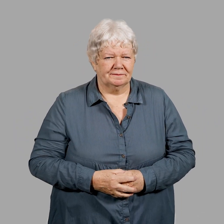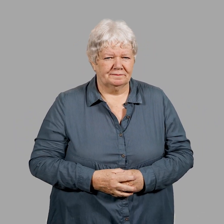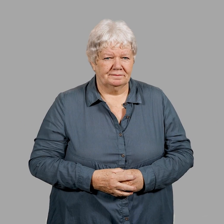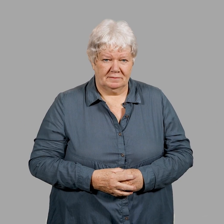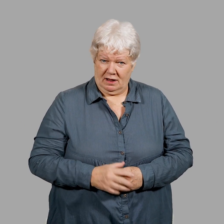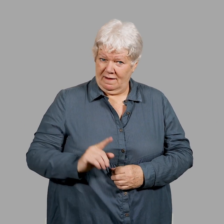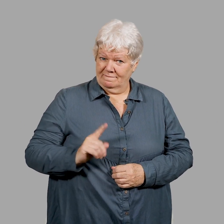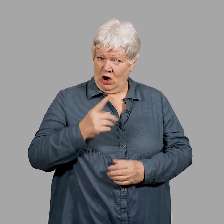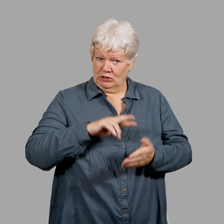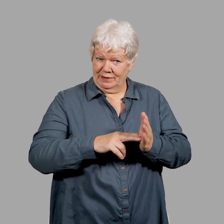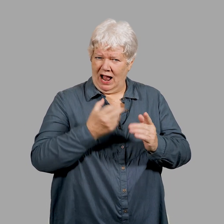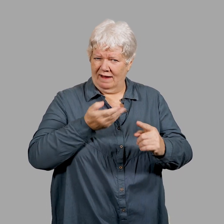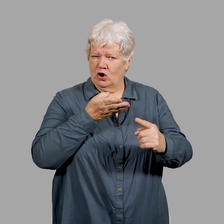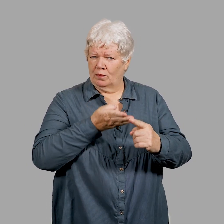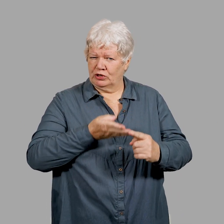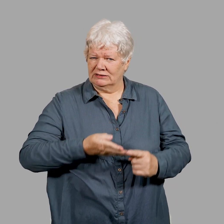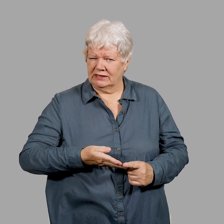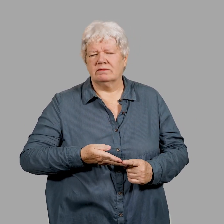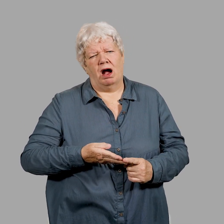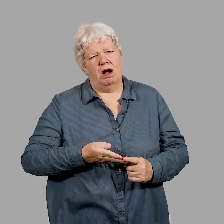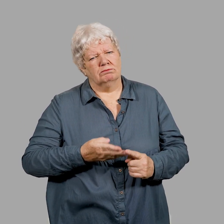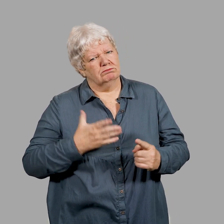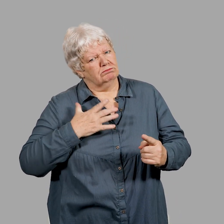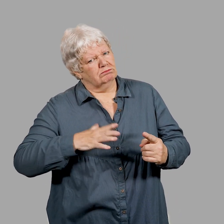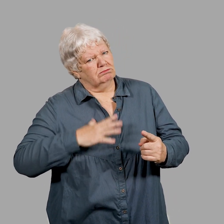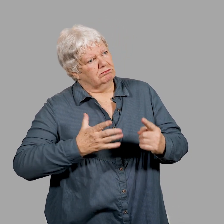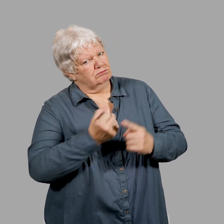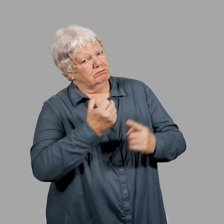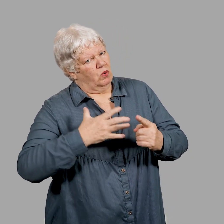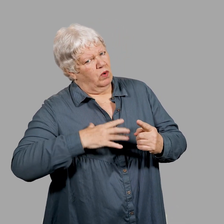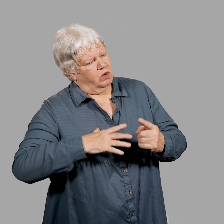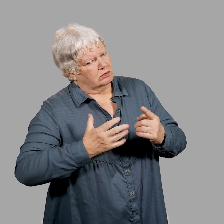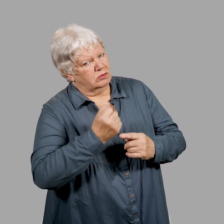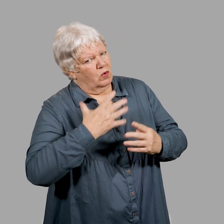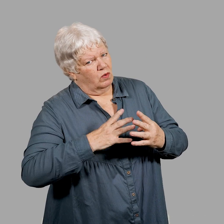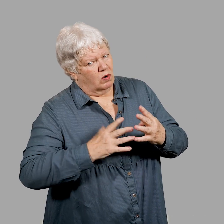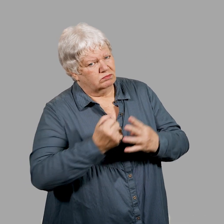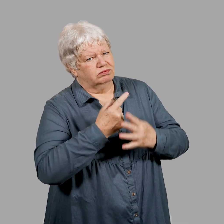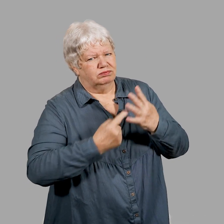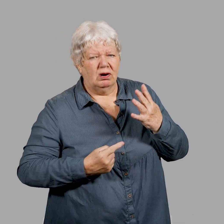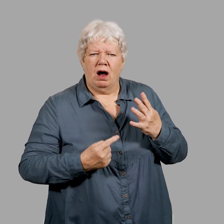The objectives set in our first plan were mostly aspirational.